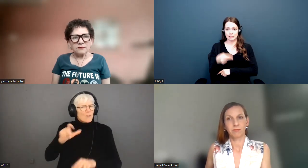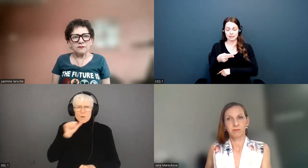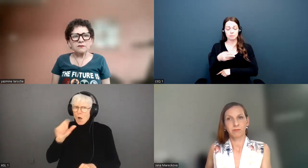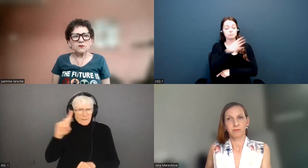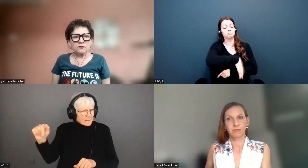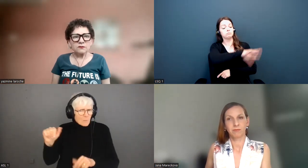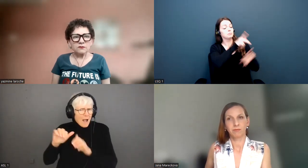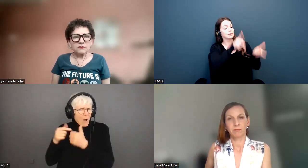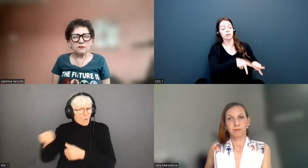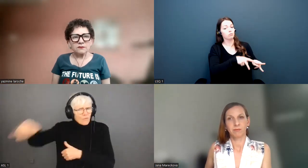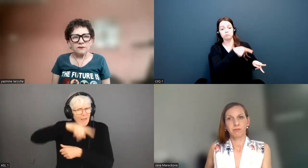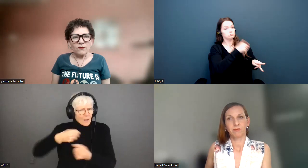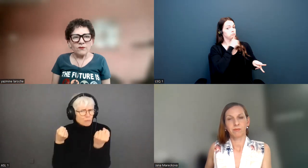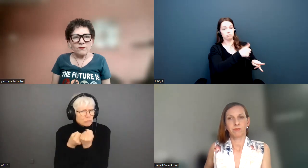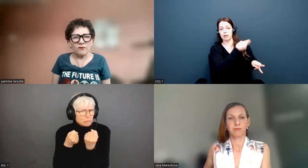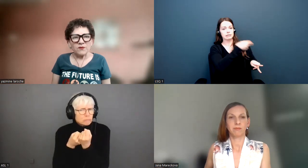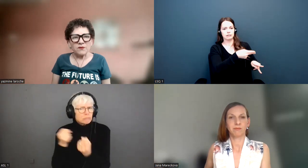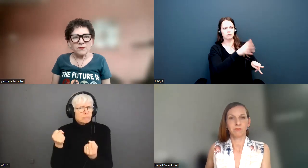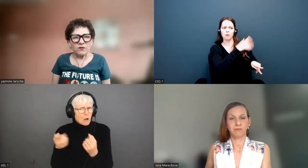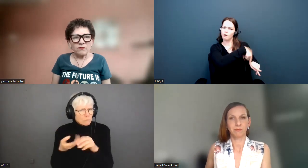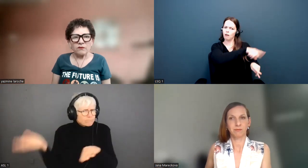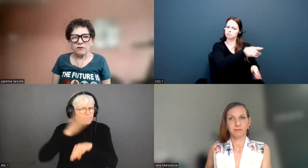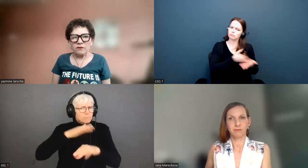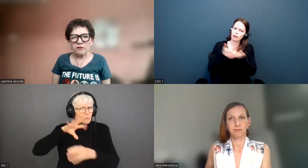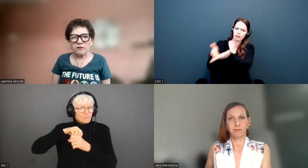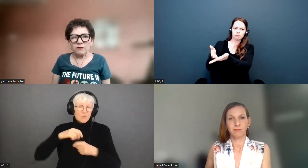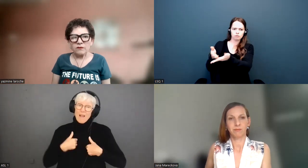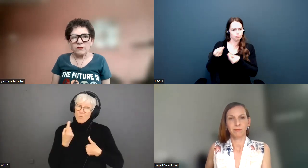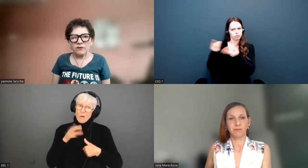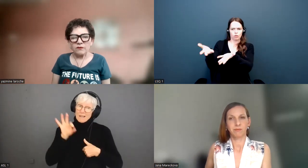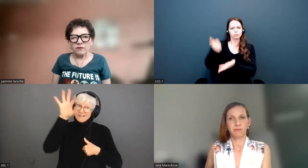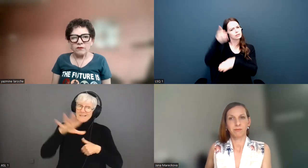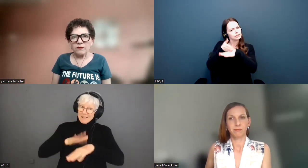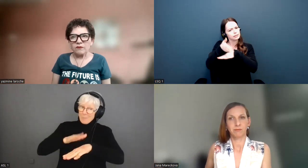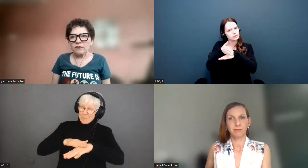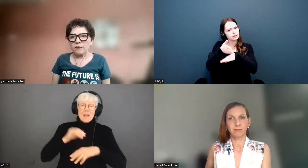more inclusive uh the one tidbit I'd have is when you're planning events whether they're